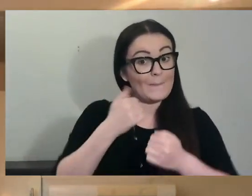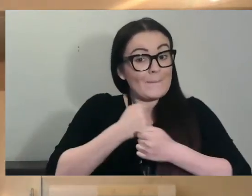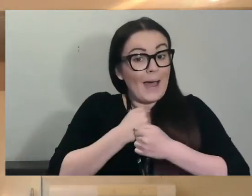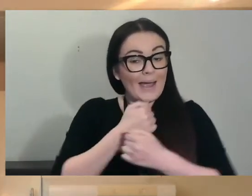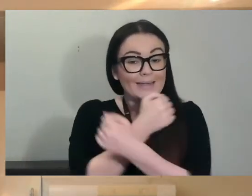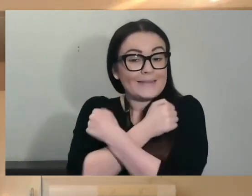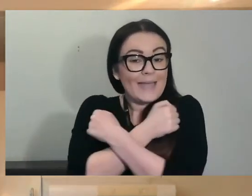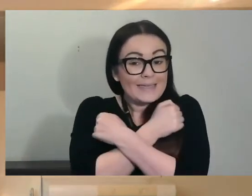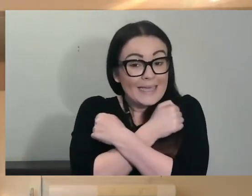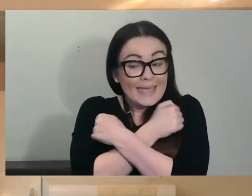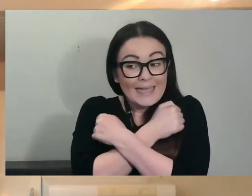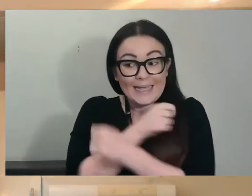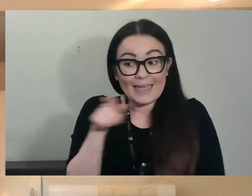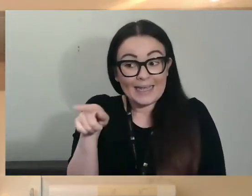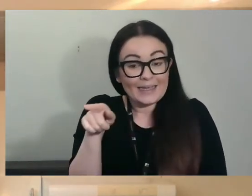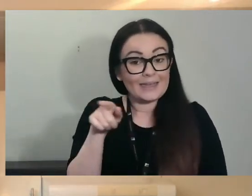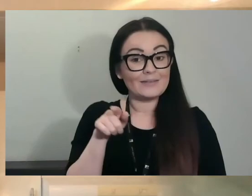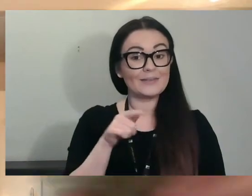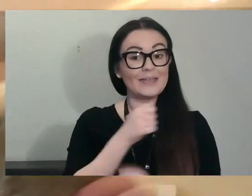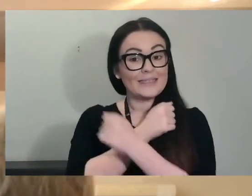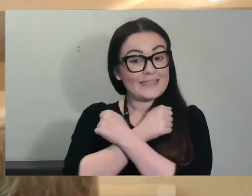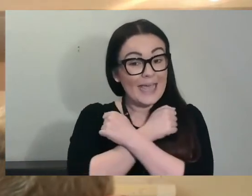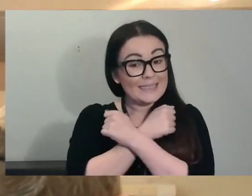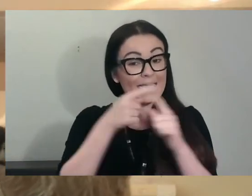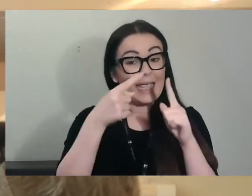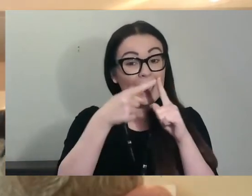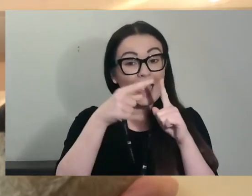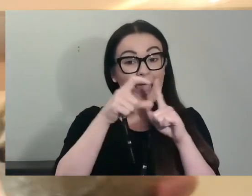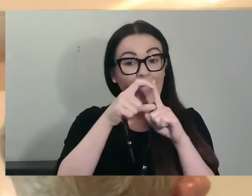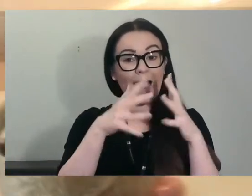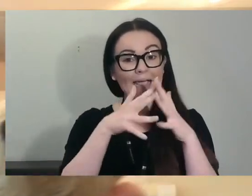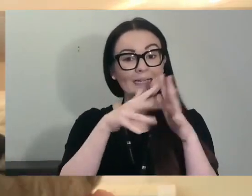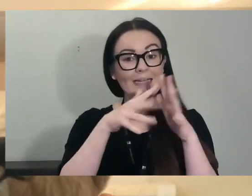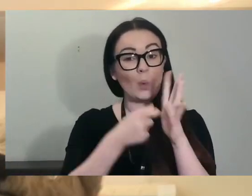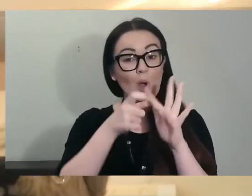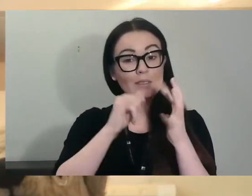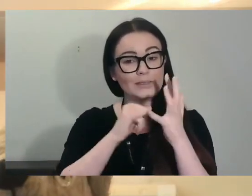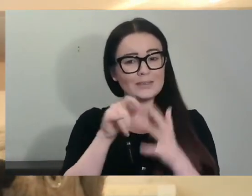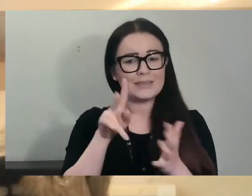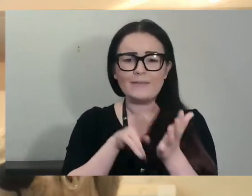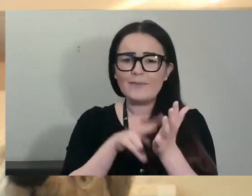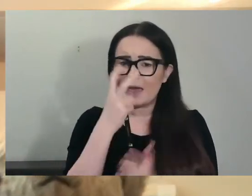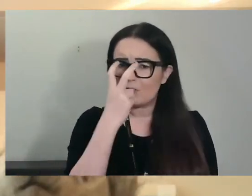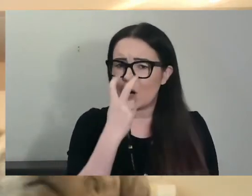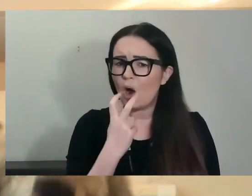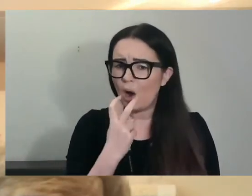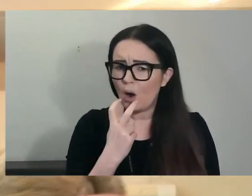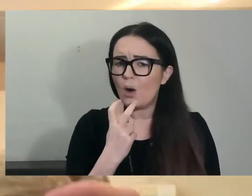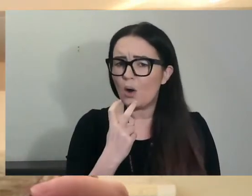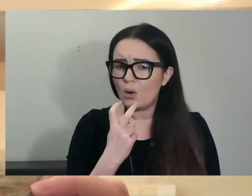This is of my teddy bear here. This is teddy bear Edwards. He's very very old. He used